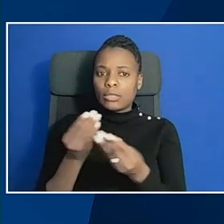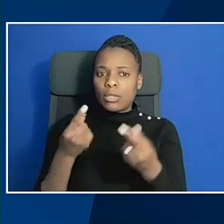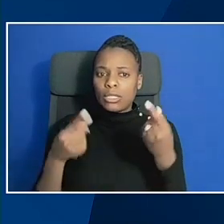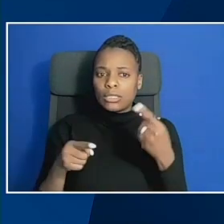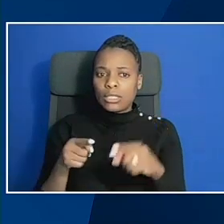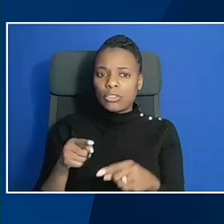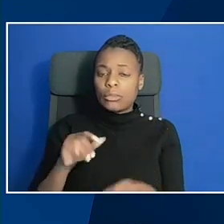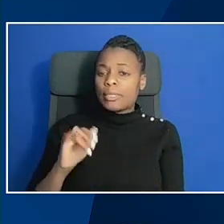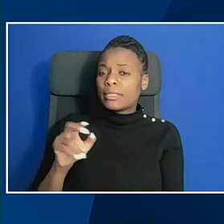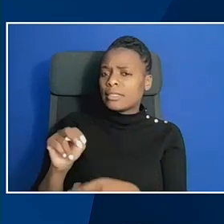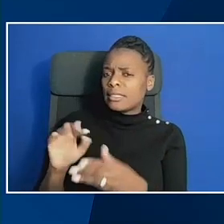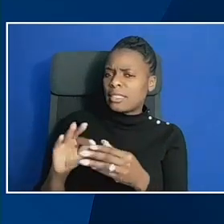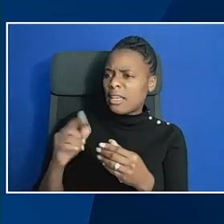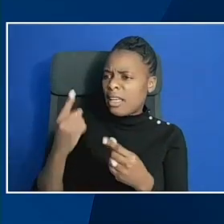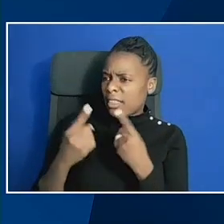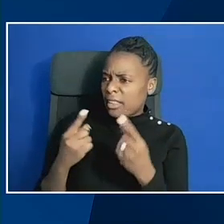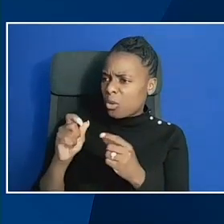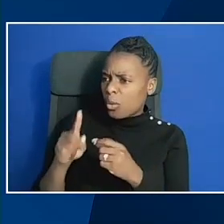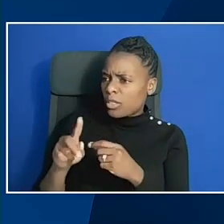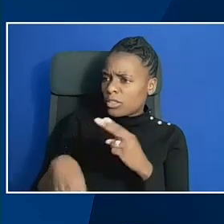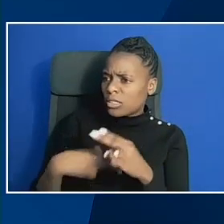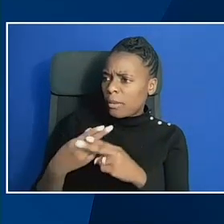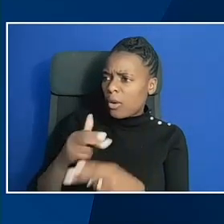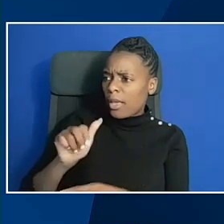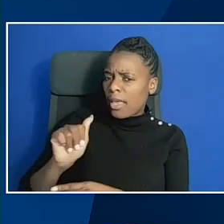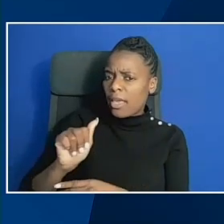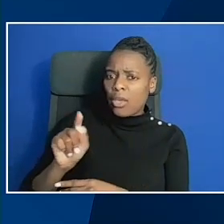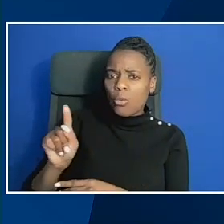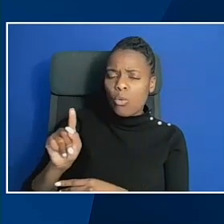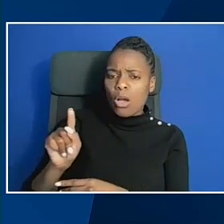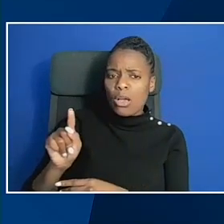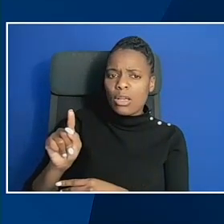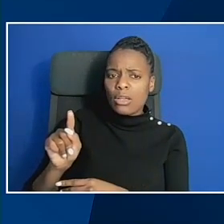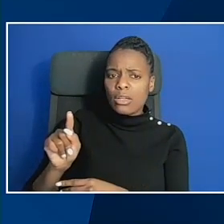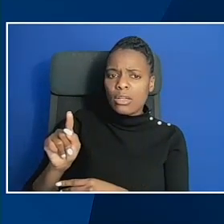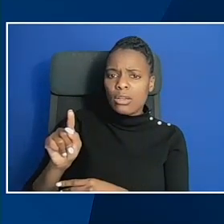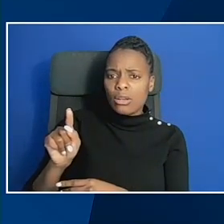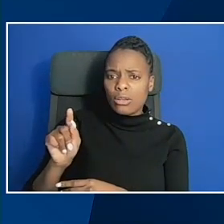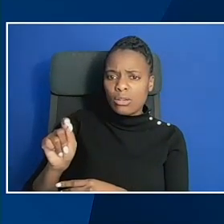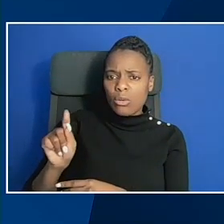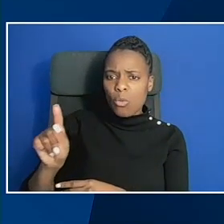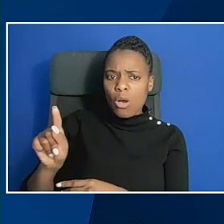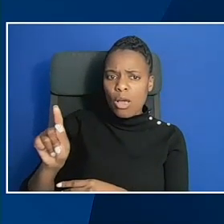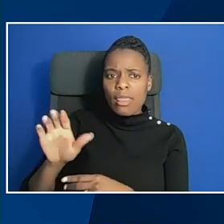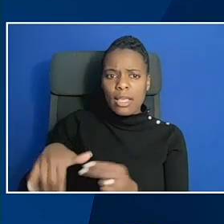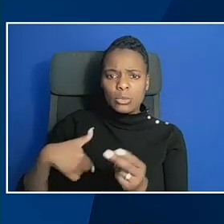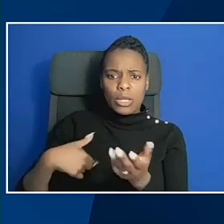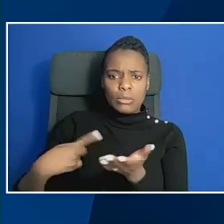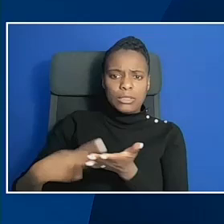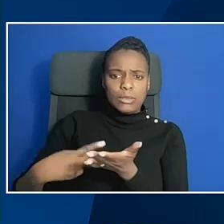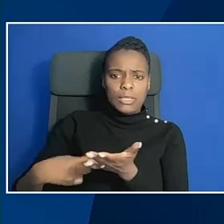think that his question is about (a)(1) romanette 1, which is what I was speaking to as well, which I think does actually say